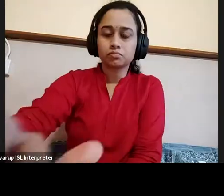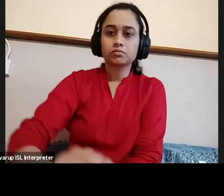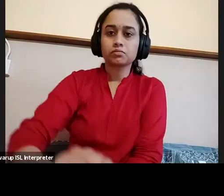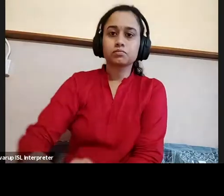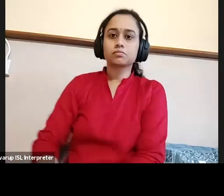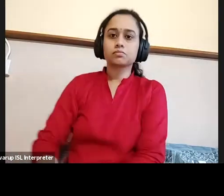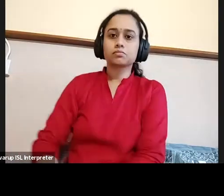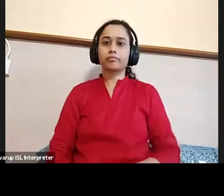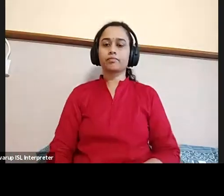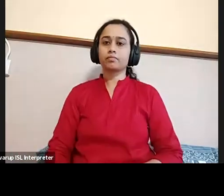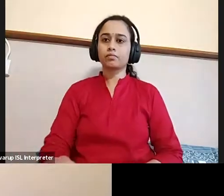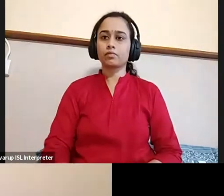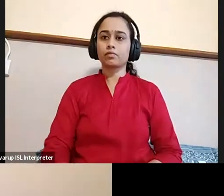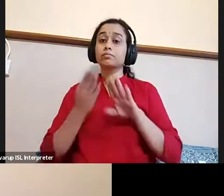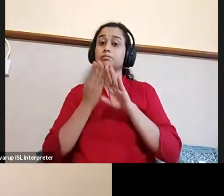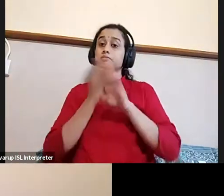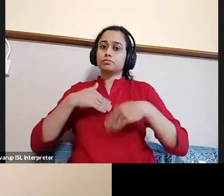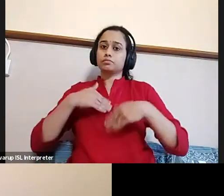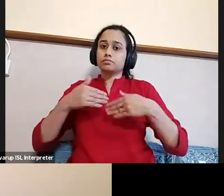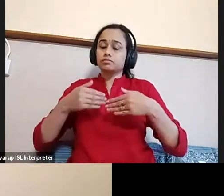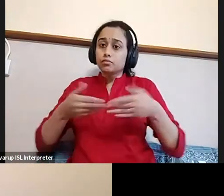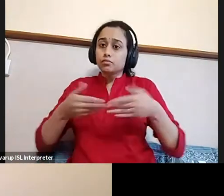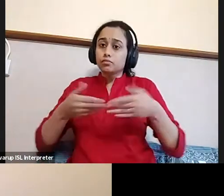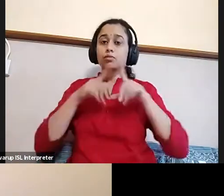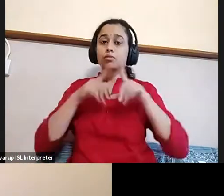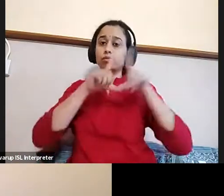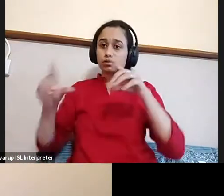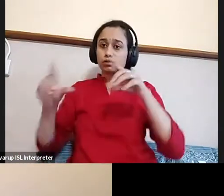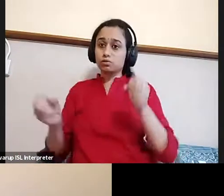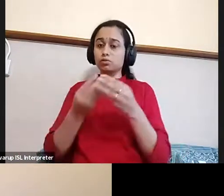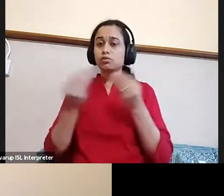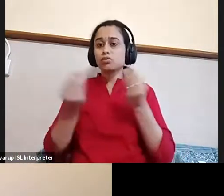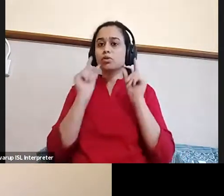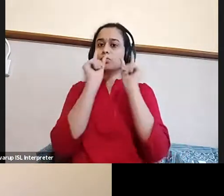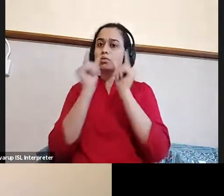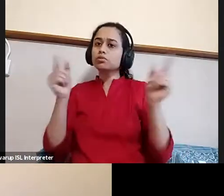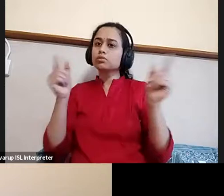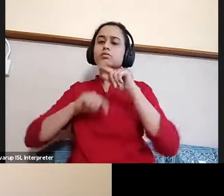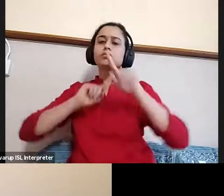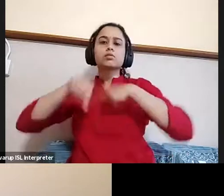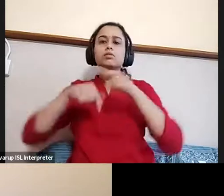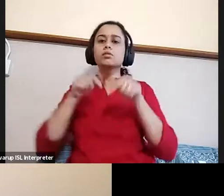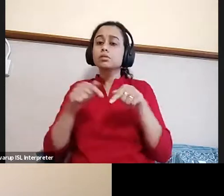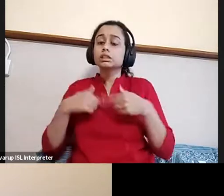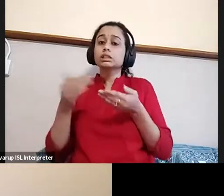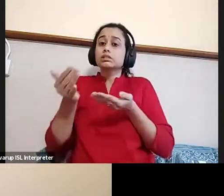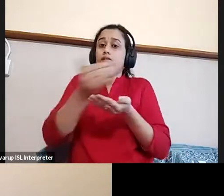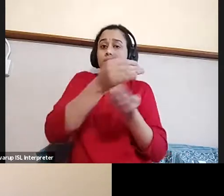before we enter the exhibition I wanted to say a few words about how this particular archive came to be part of the map collection